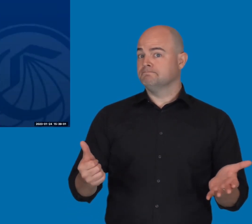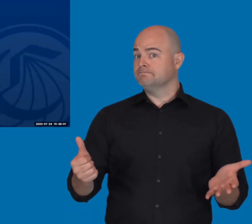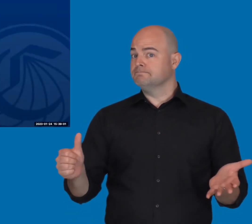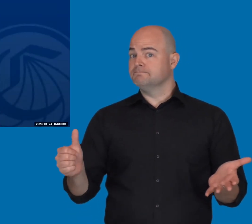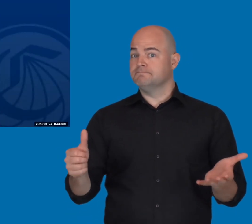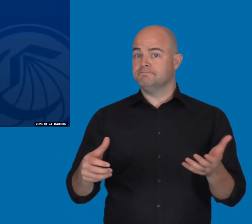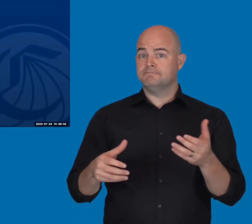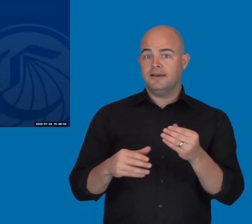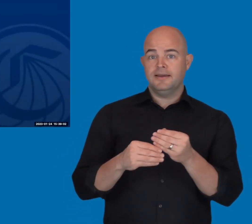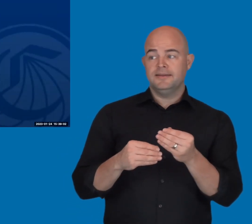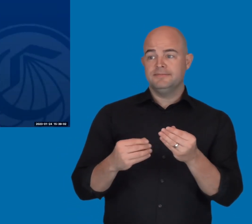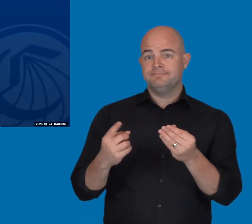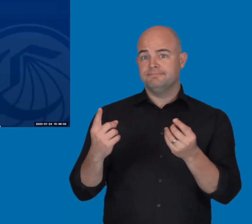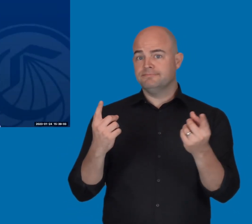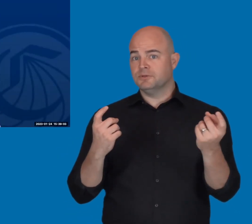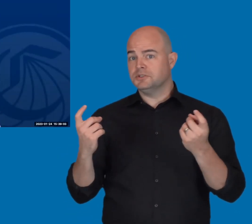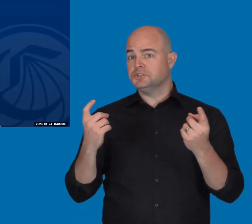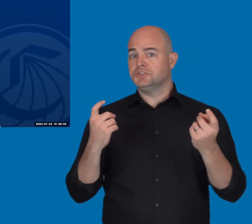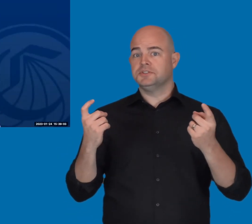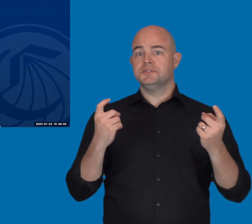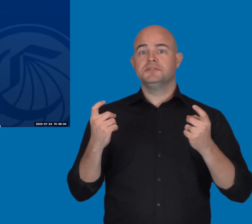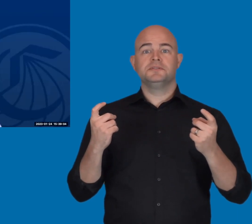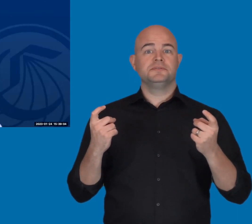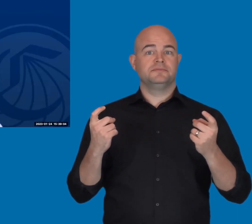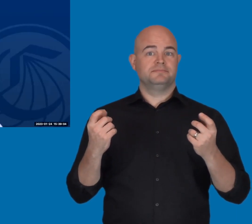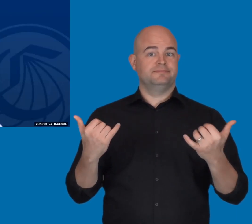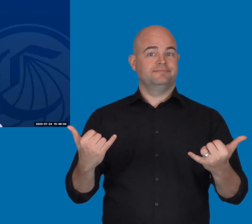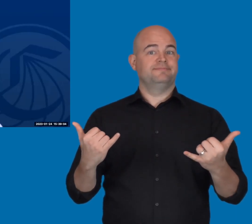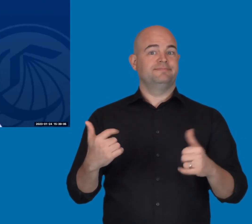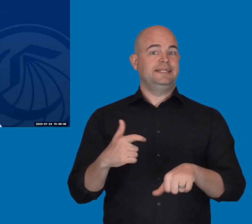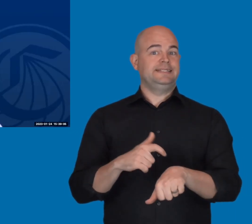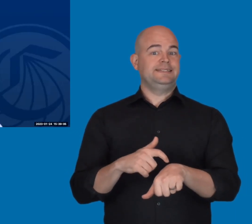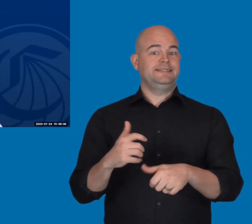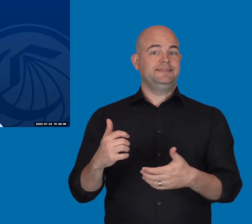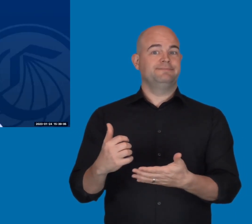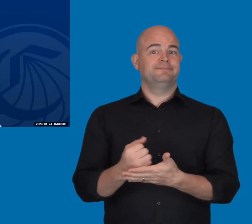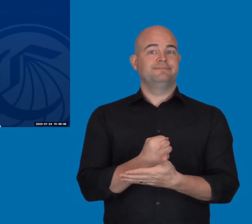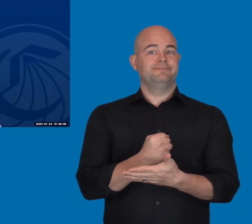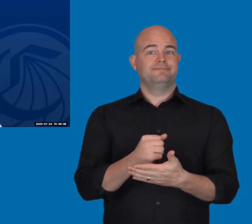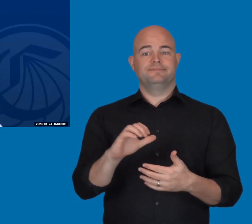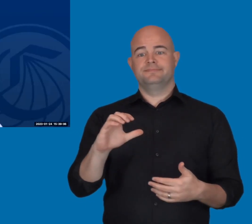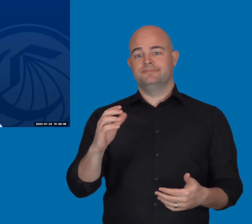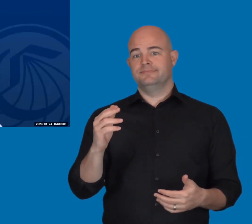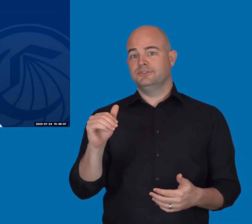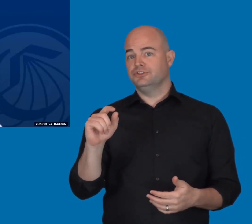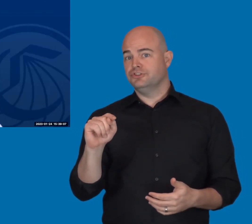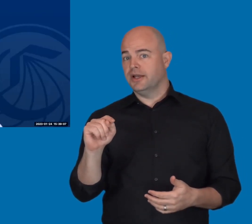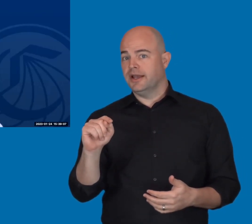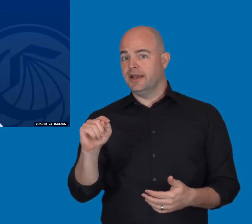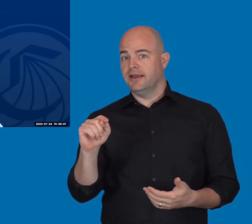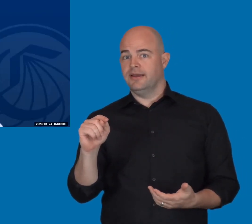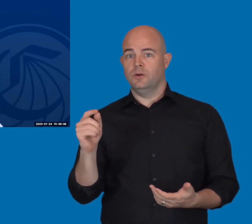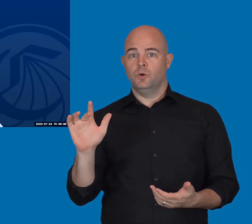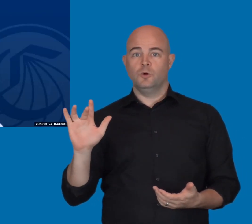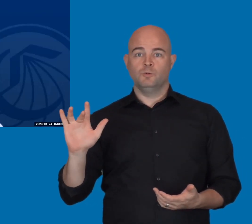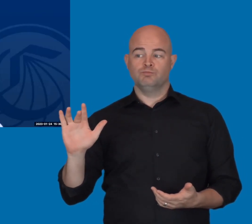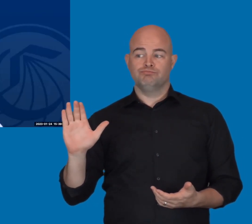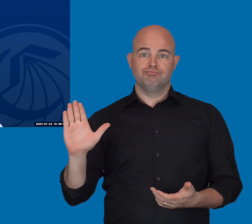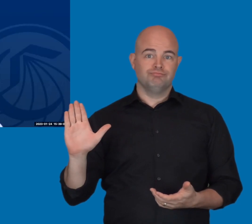of that process, and making sure that that's constantly part of the conversation. And as I mentioned also, just reminding folks that even